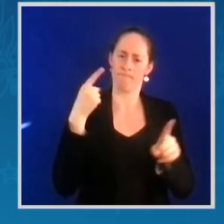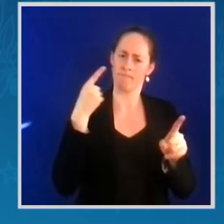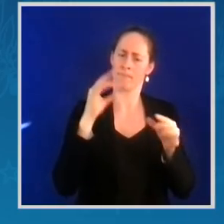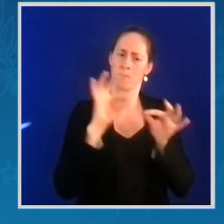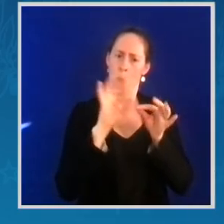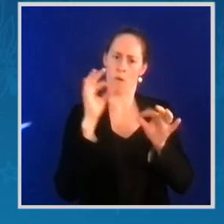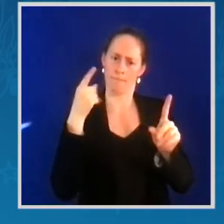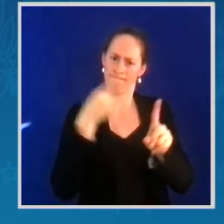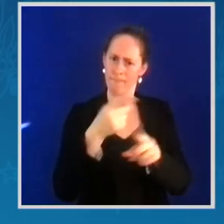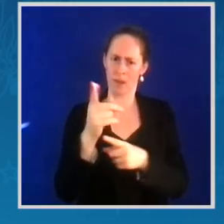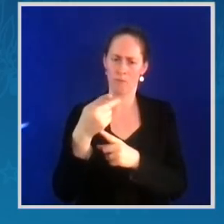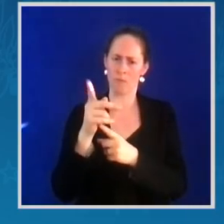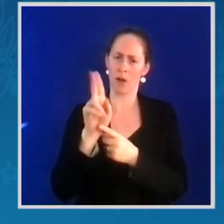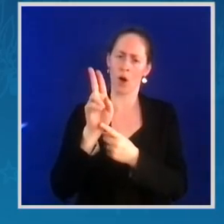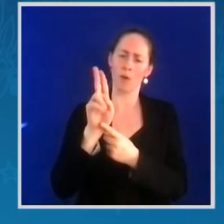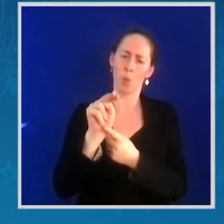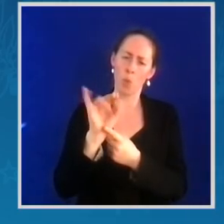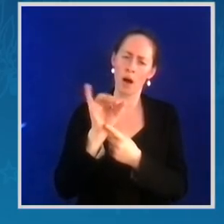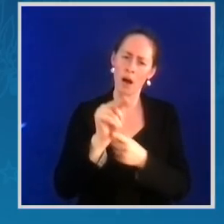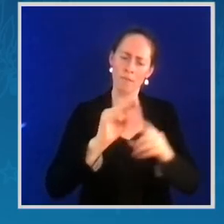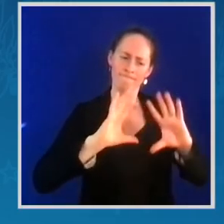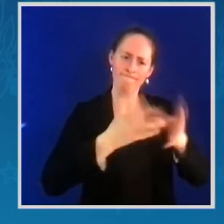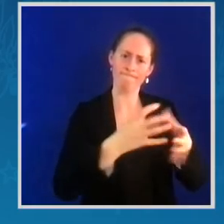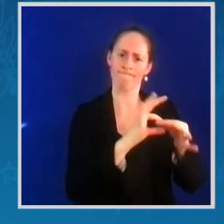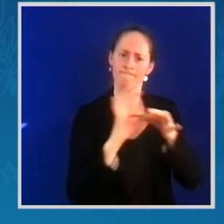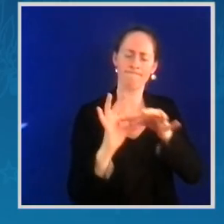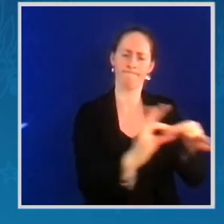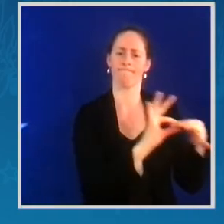In that way, we see an alignment with the leadership in Mexico.